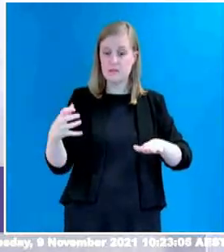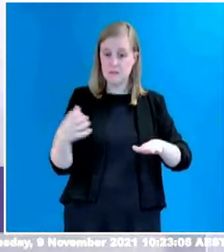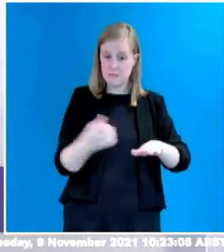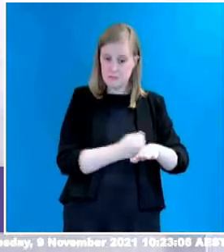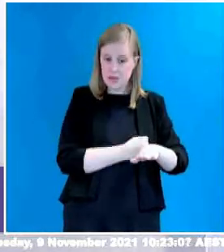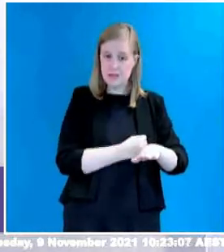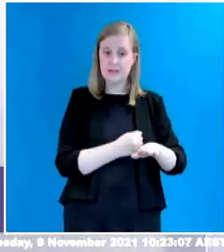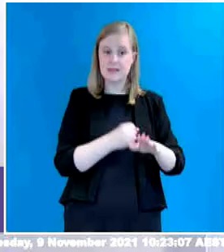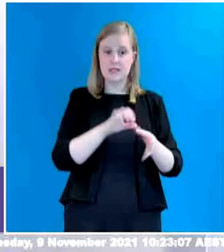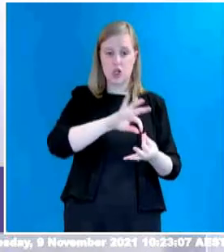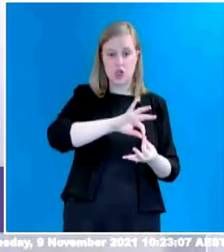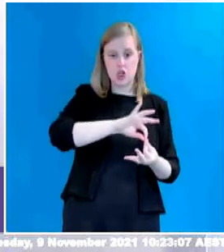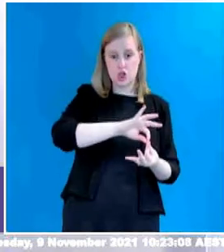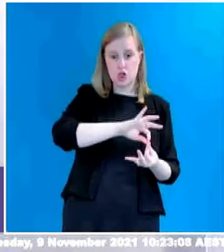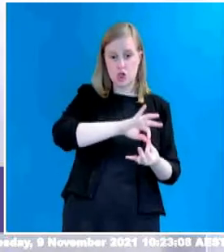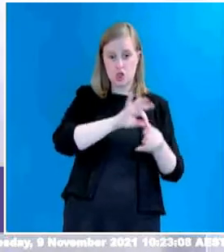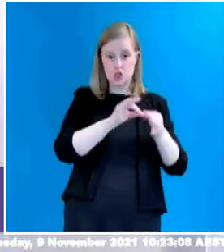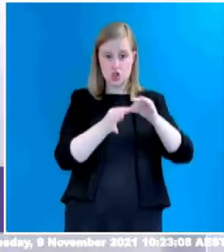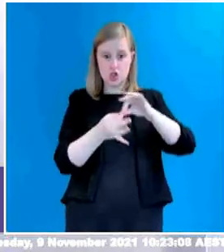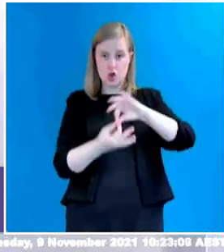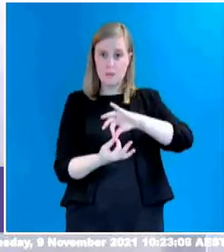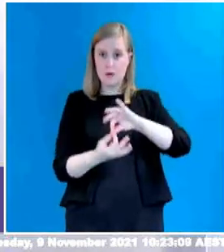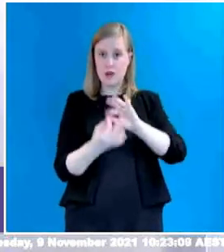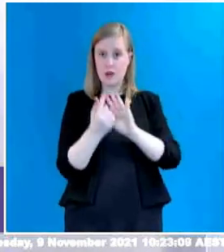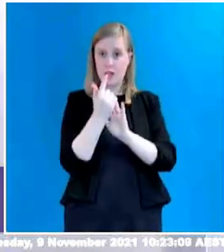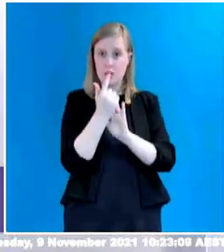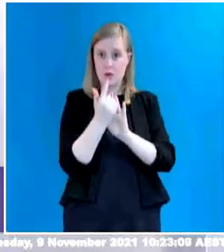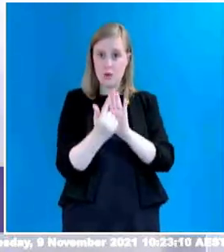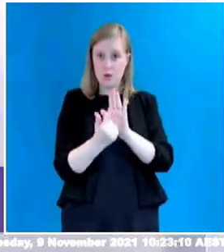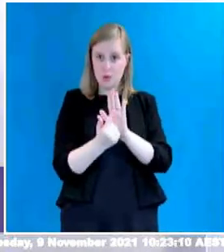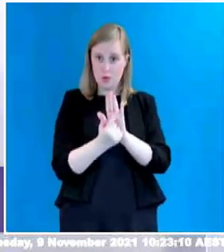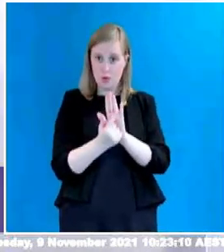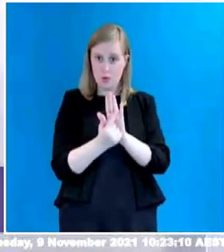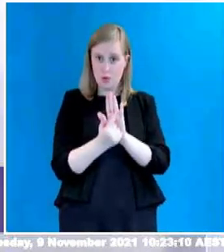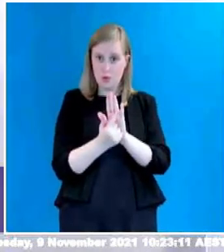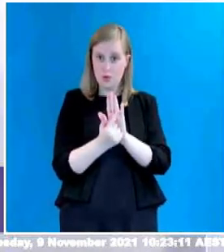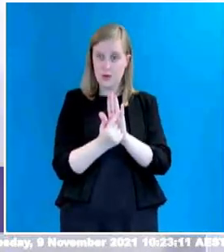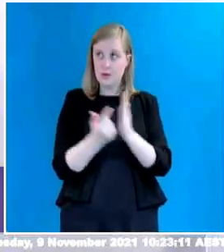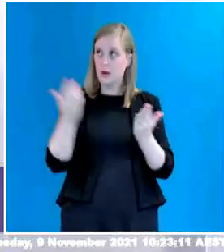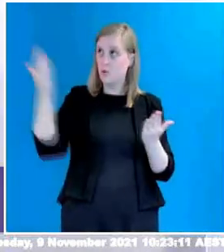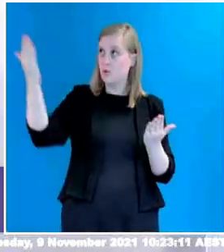of a territory law, in a way that is compatible with human rights.